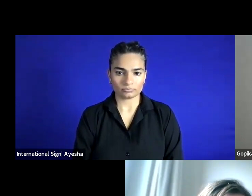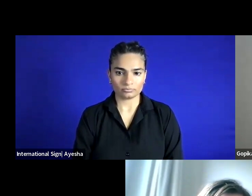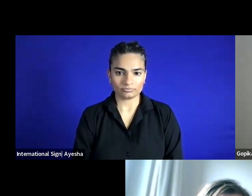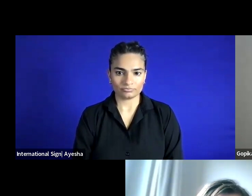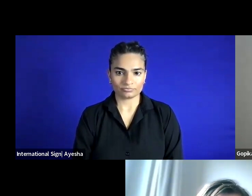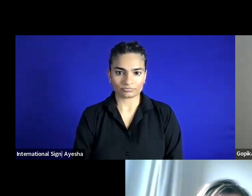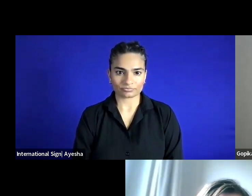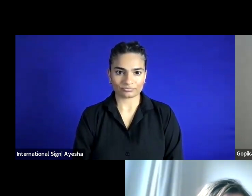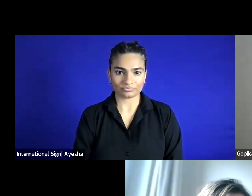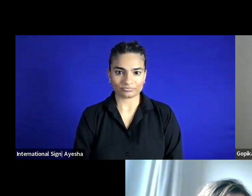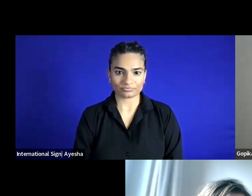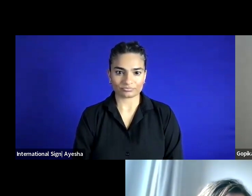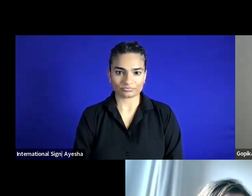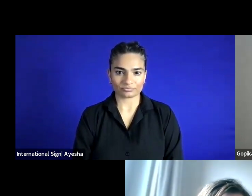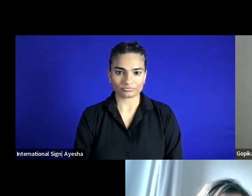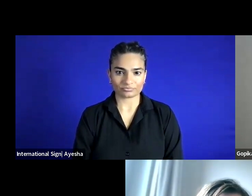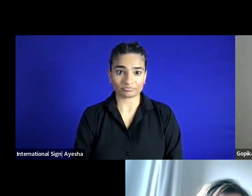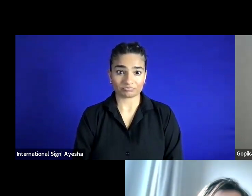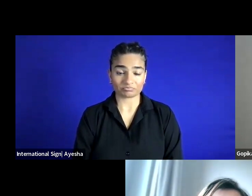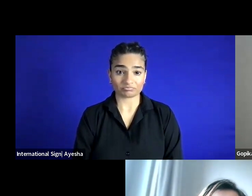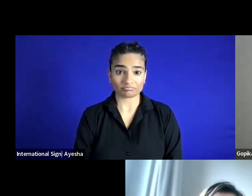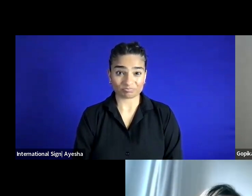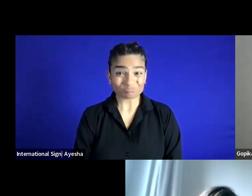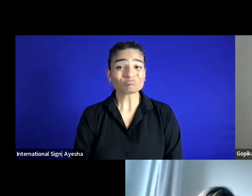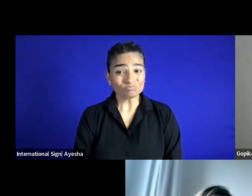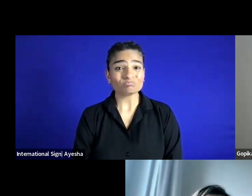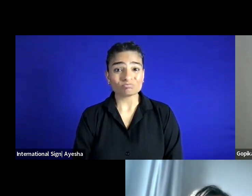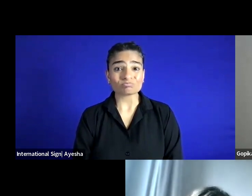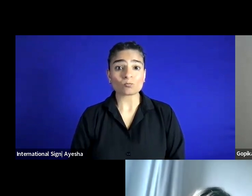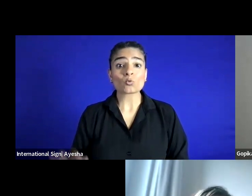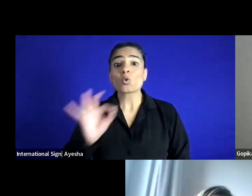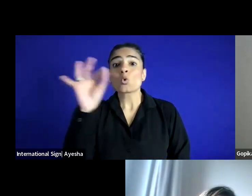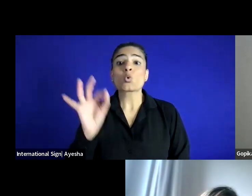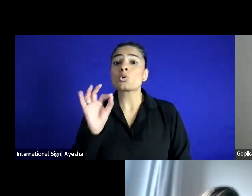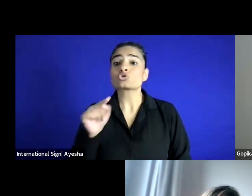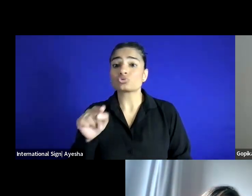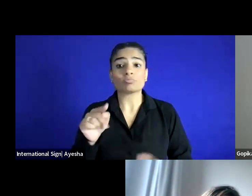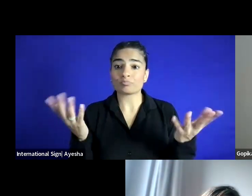Oh, there's a couple questions about reimbursements if people can and and then there's,